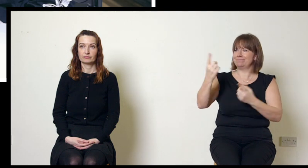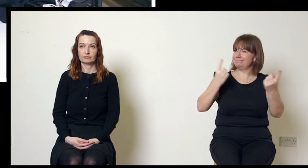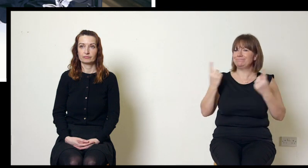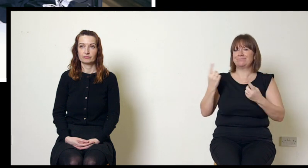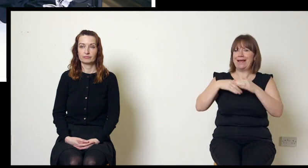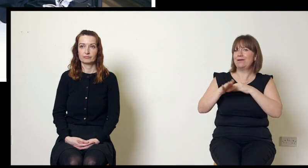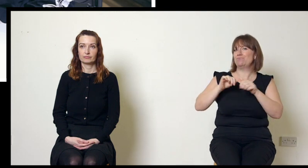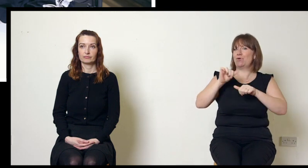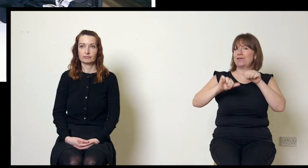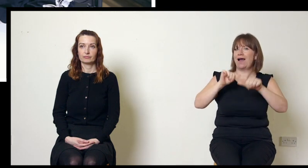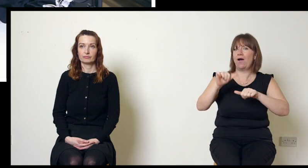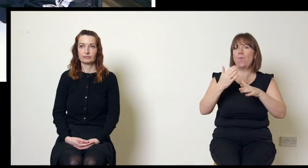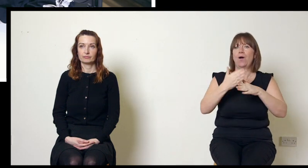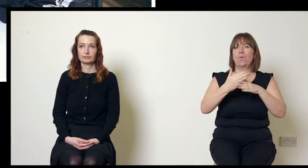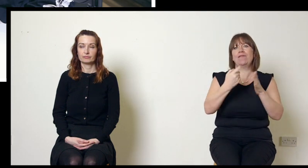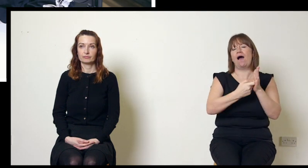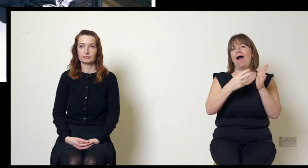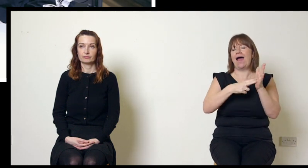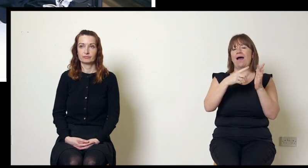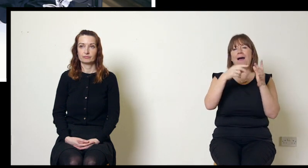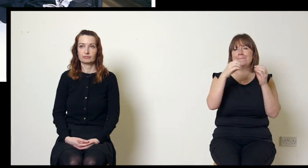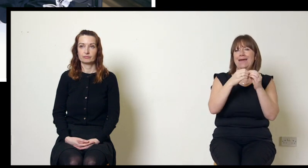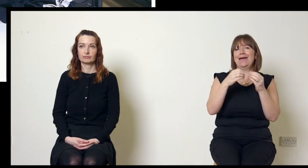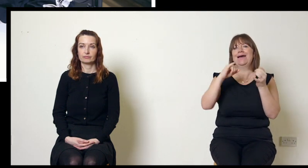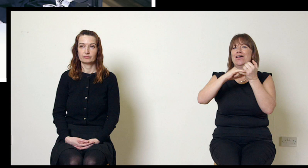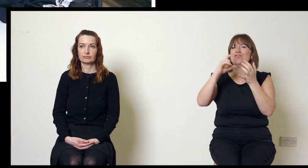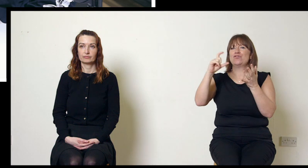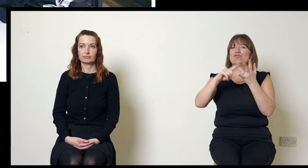So we've worked with the RNIB and Scope and Disability Peterborough and PCVS